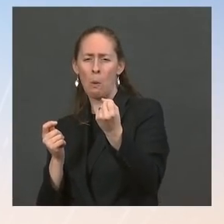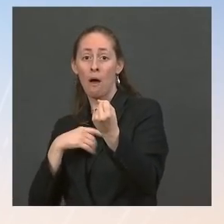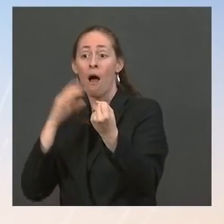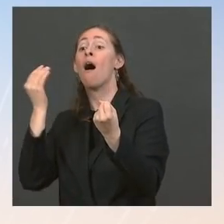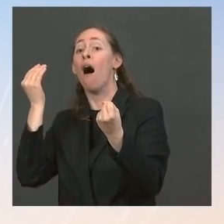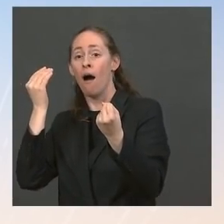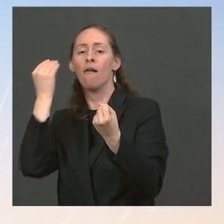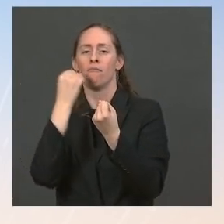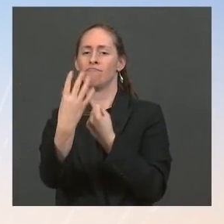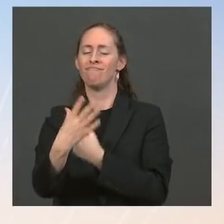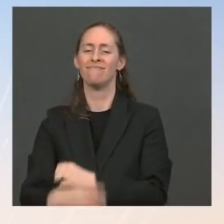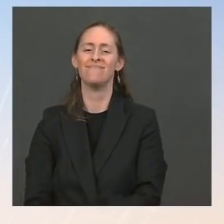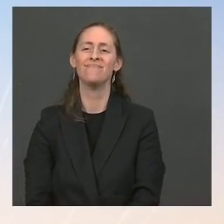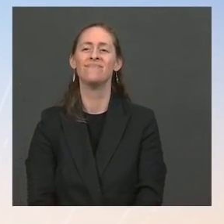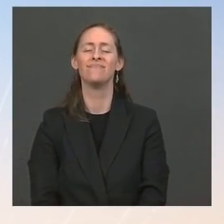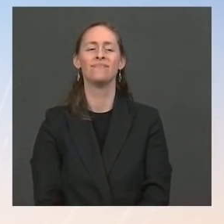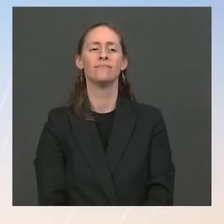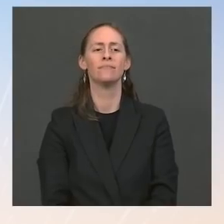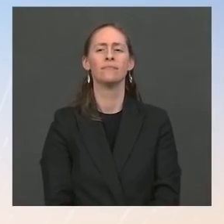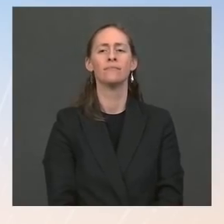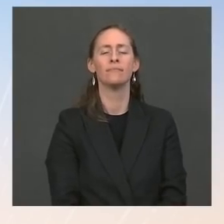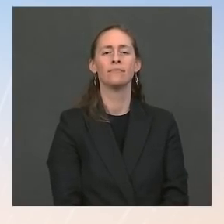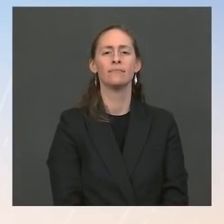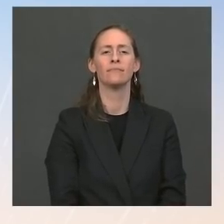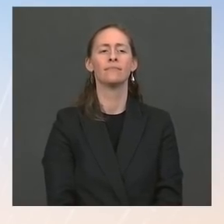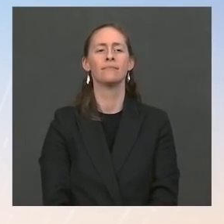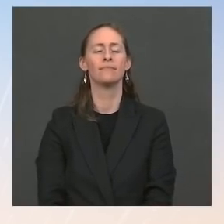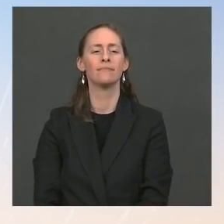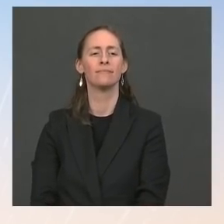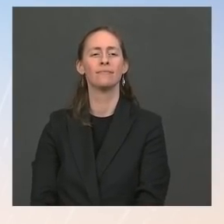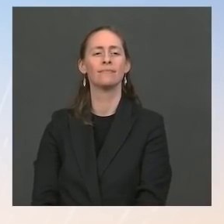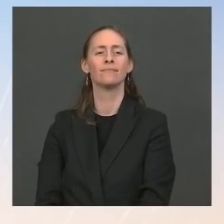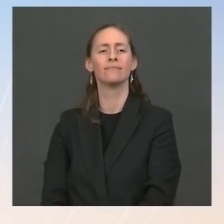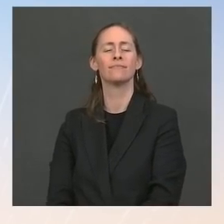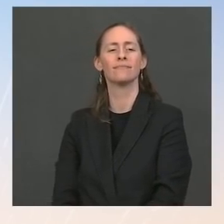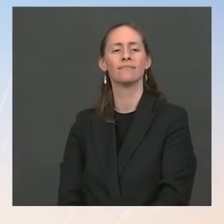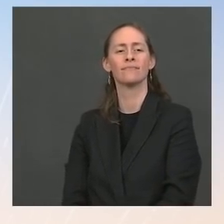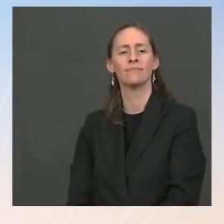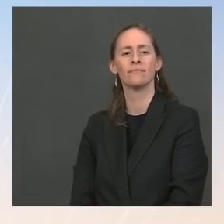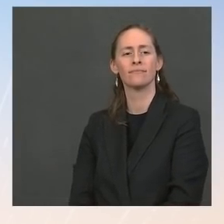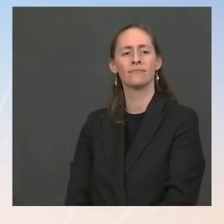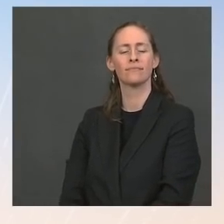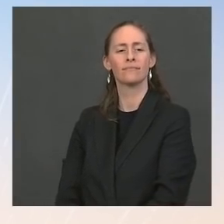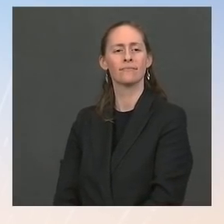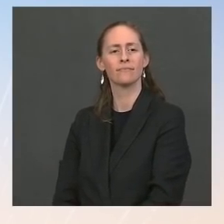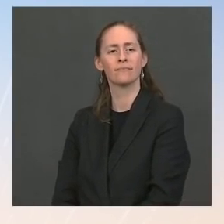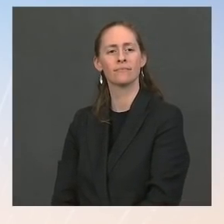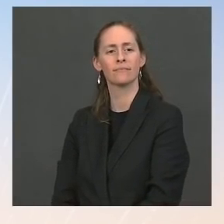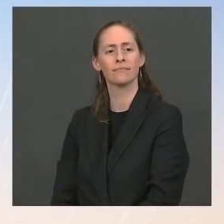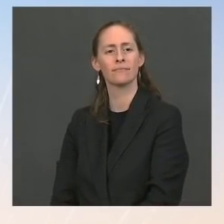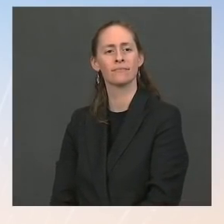Go ahead, Shelby. The Press: Thanks. There's been reporting indicating that there's a lower vaccination rate in some of the intelligence agencies.